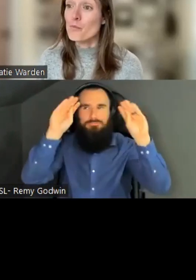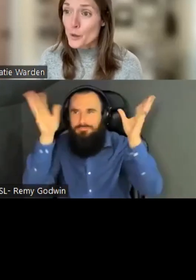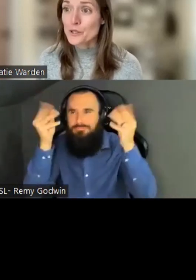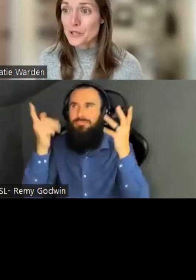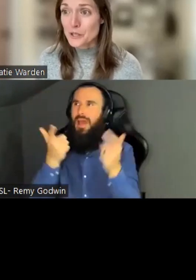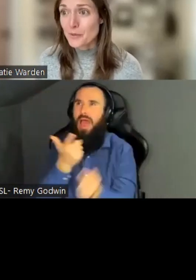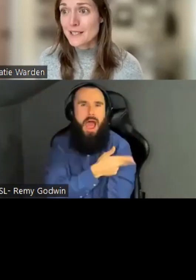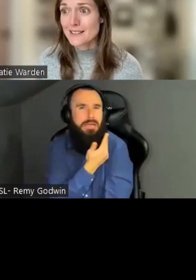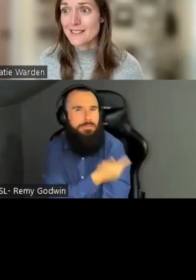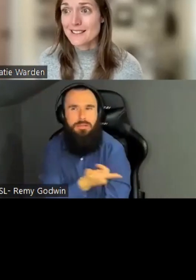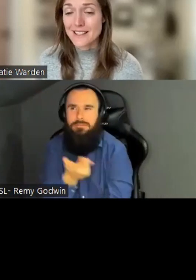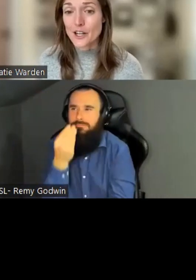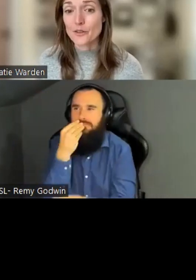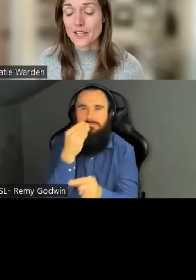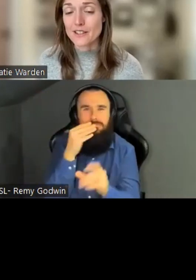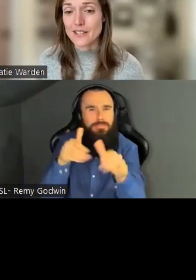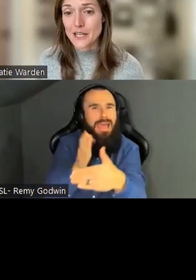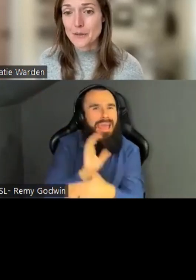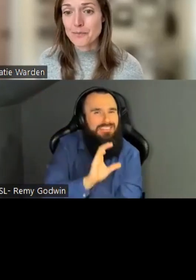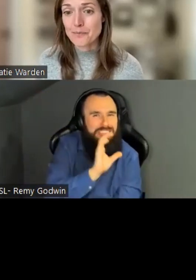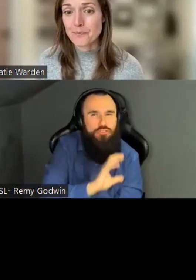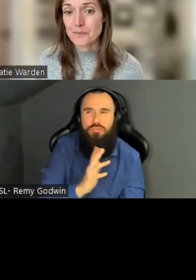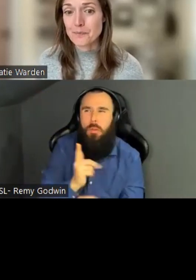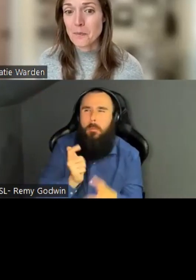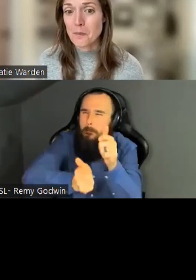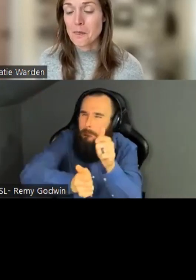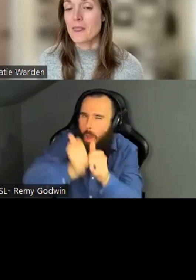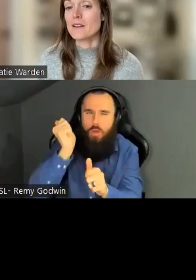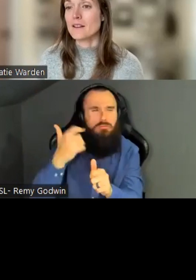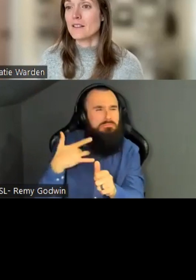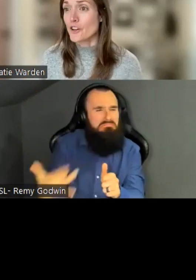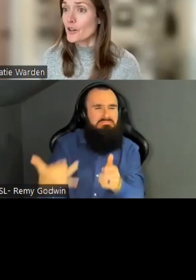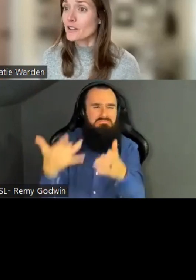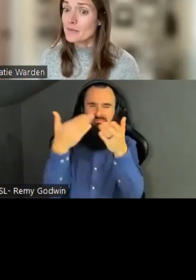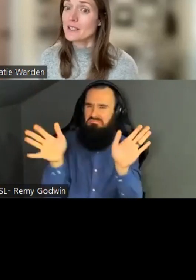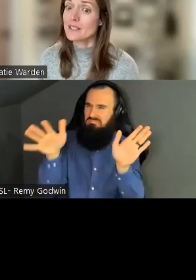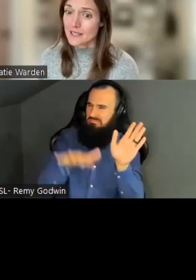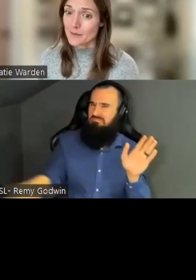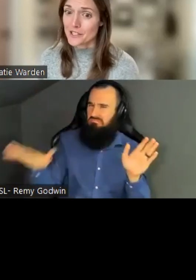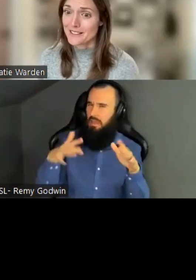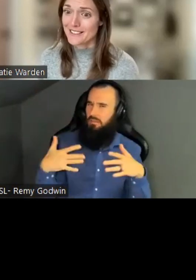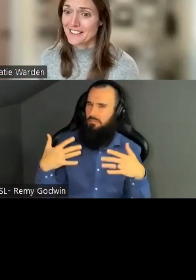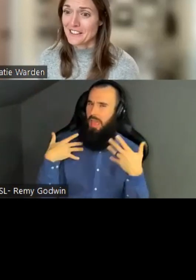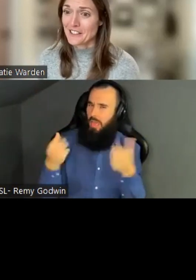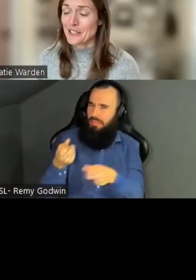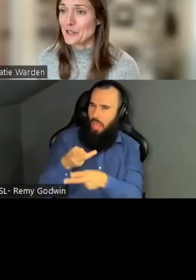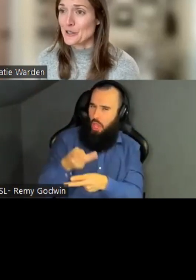Most spaces in a healthcare setting. There are limited exceptions, right?